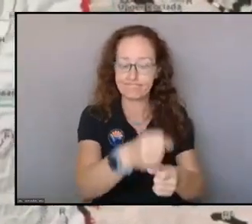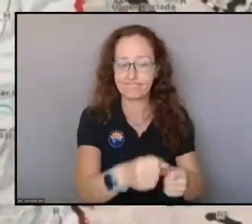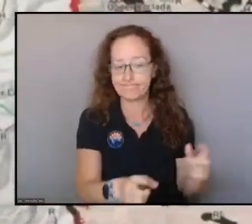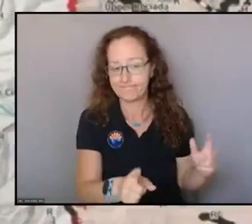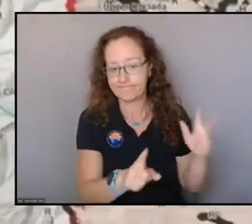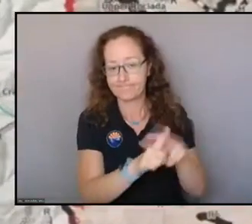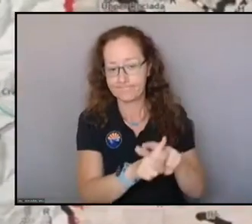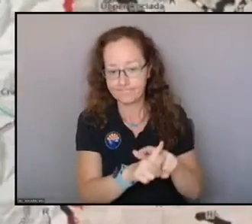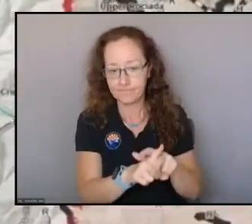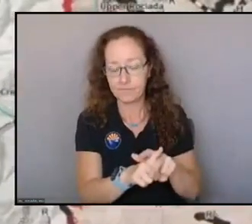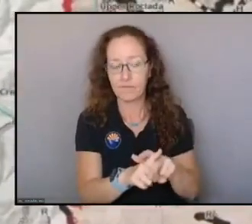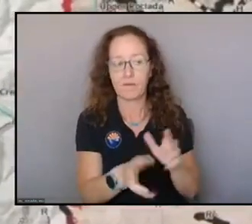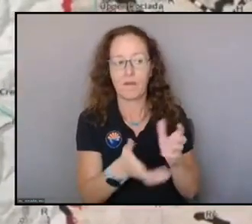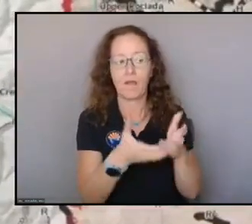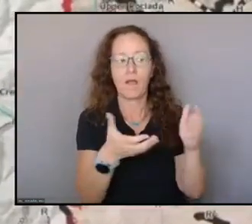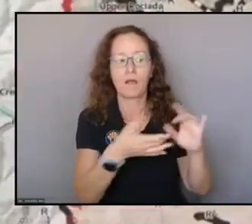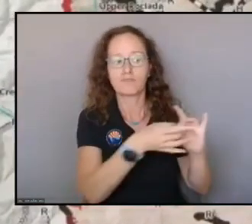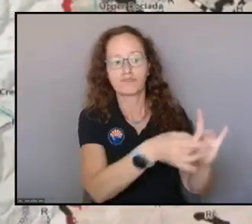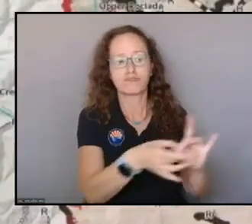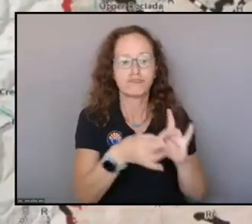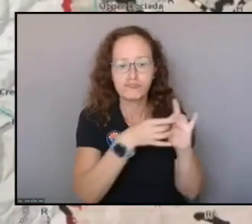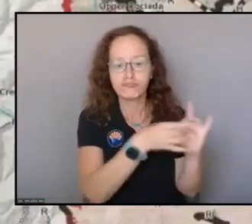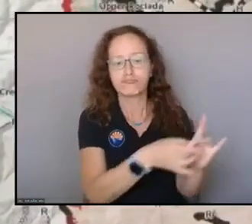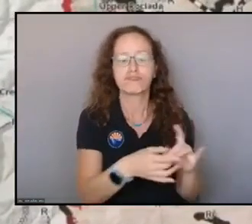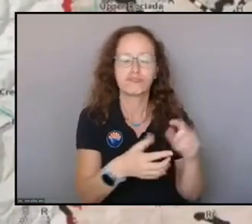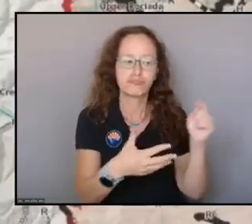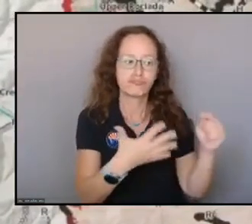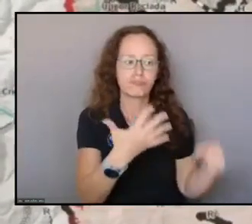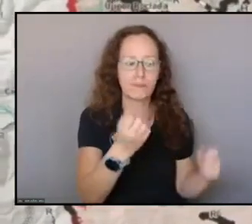AND DISCUSSIONS GOING ON AND A LOT OF MOVING PIECES.